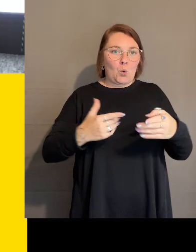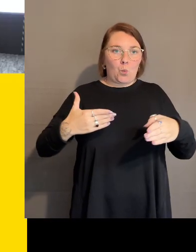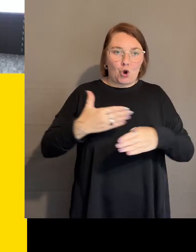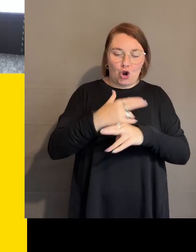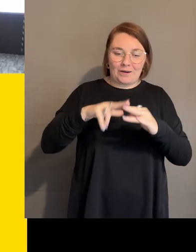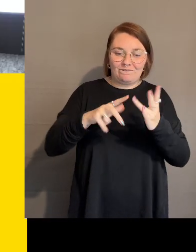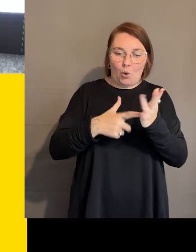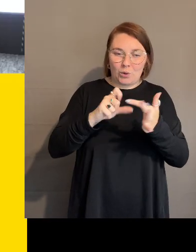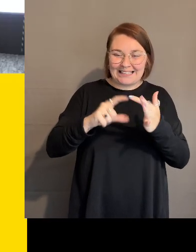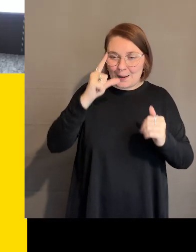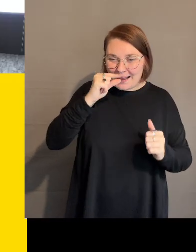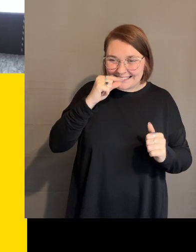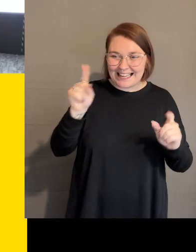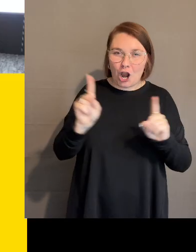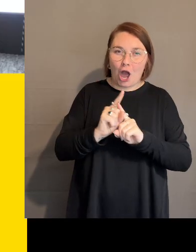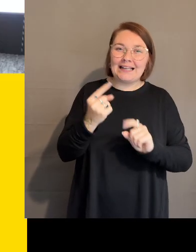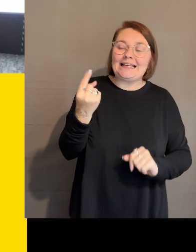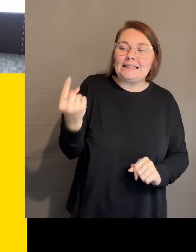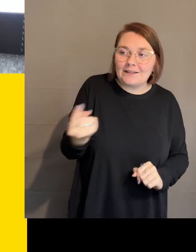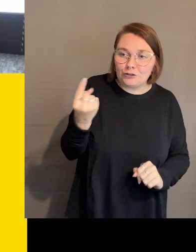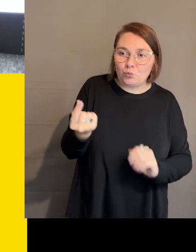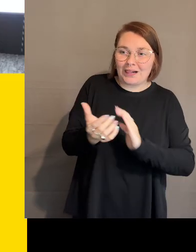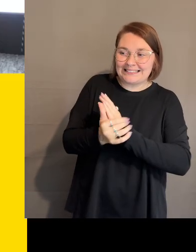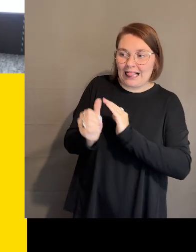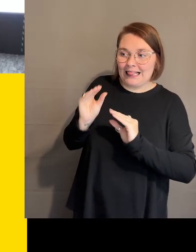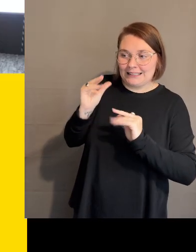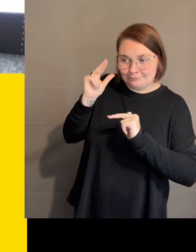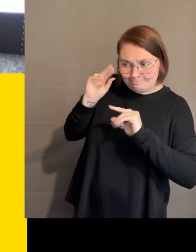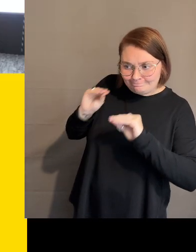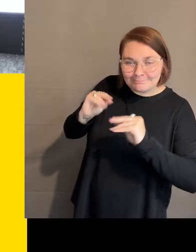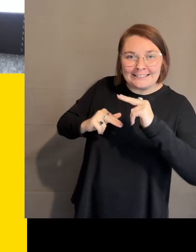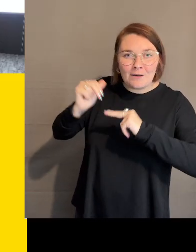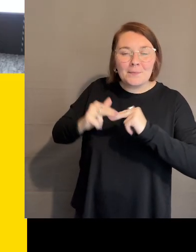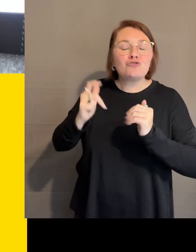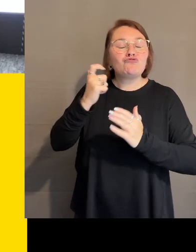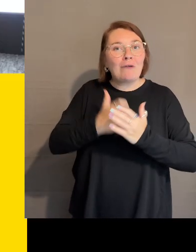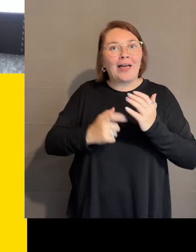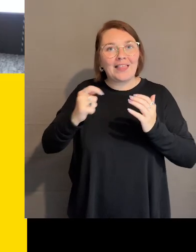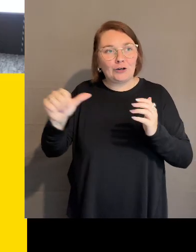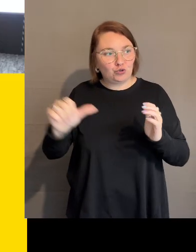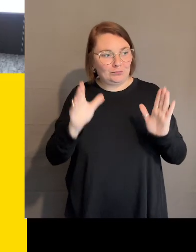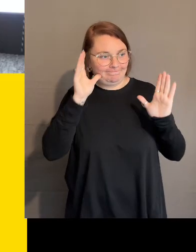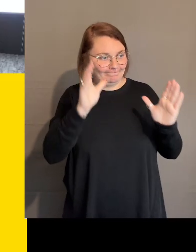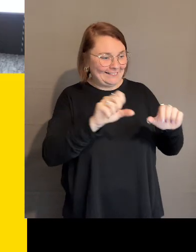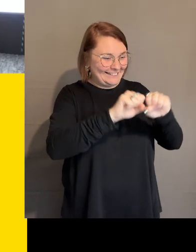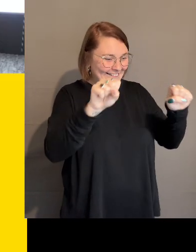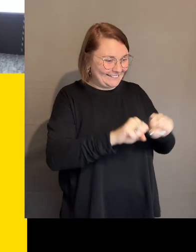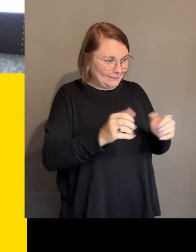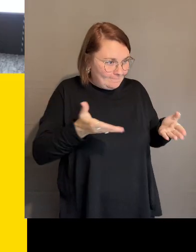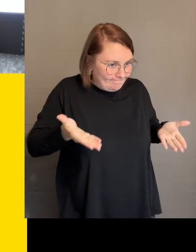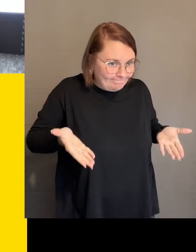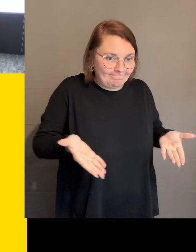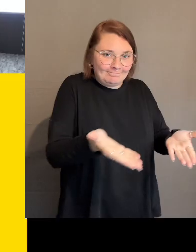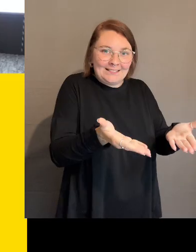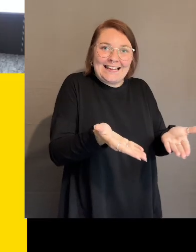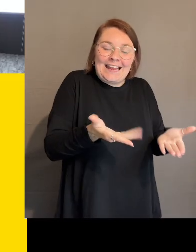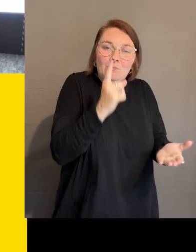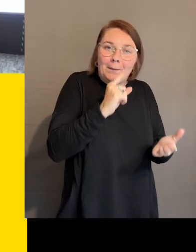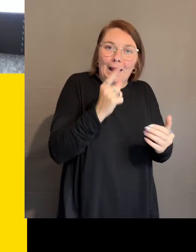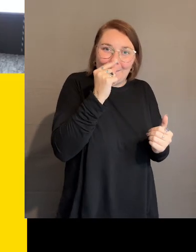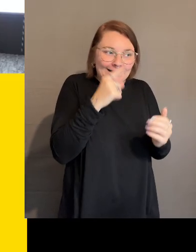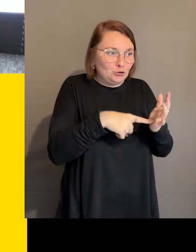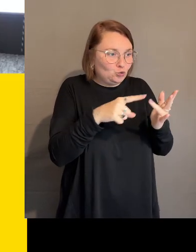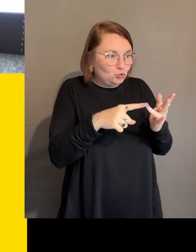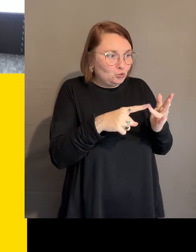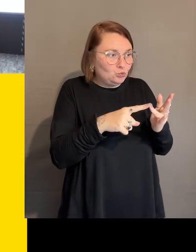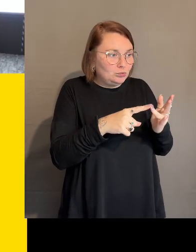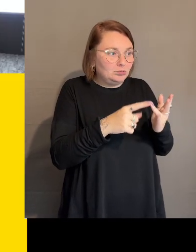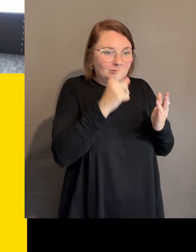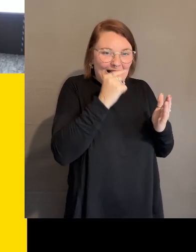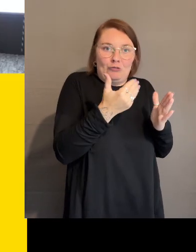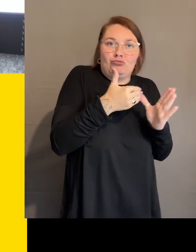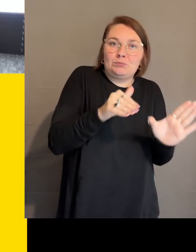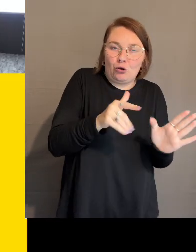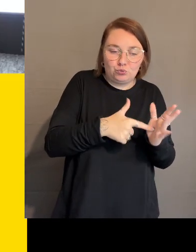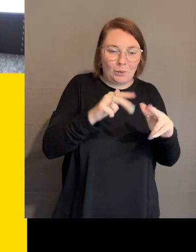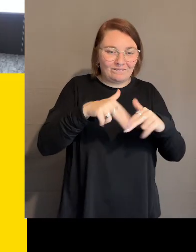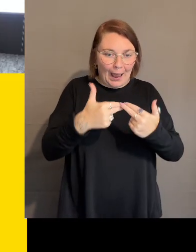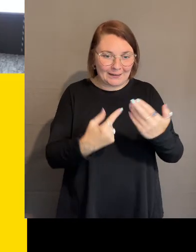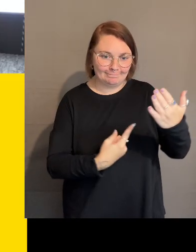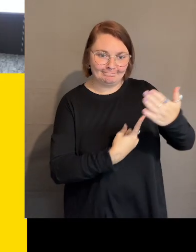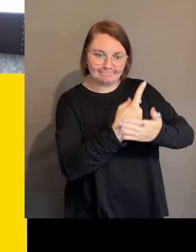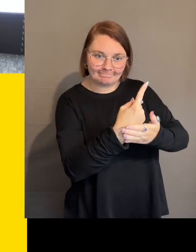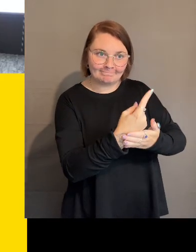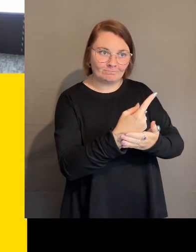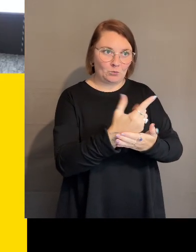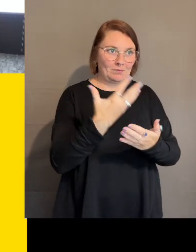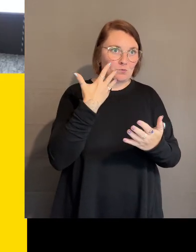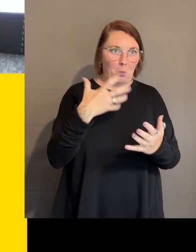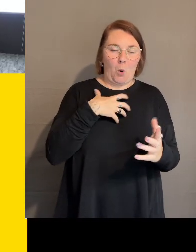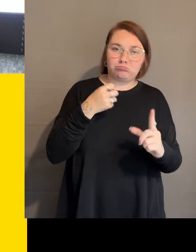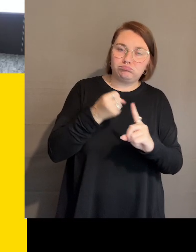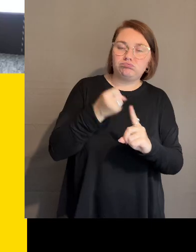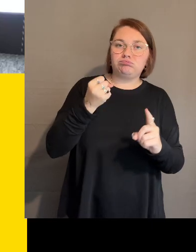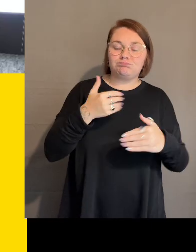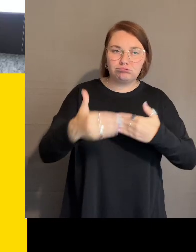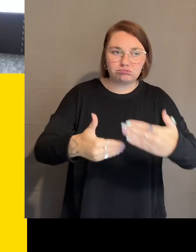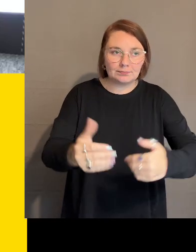Workforce capacity in terms of that individual skill development, rather than how do you kind of work the system so that you give people the ability to be able to, respond to families, in more effective ways?